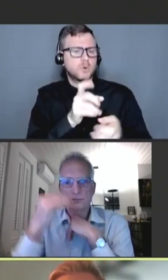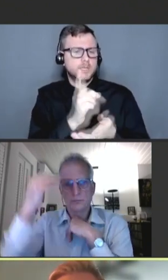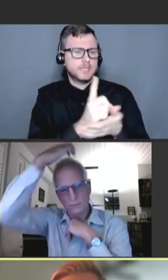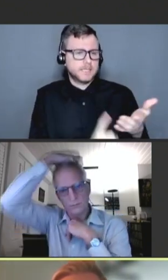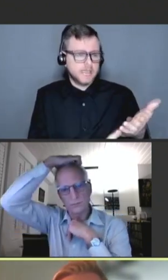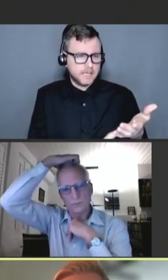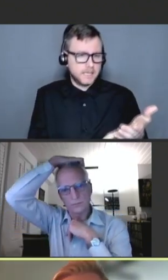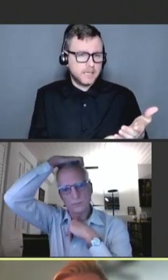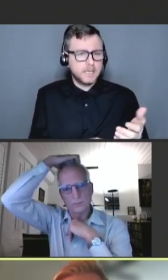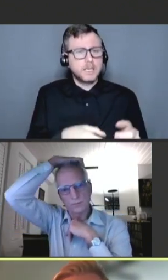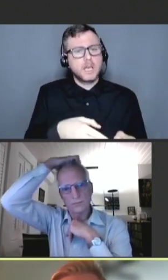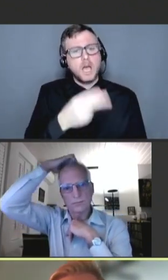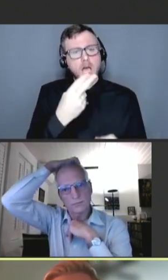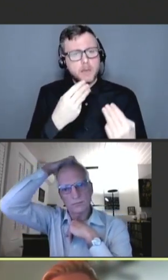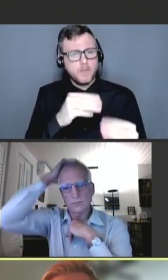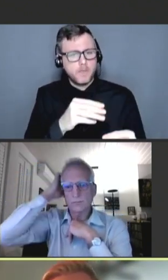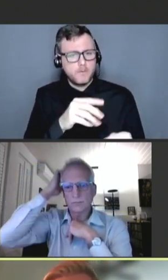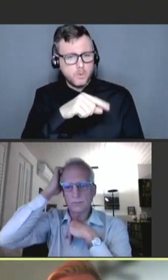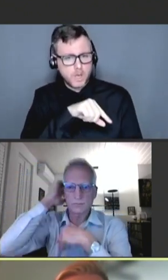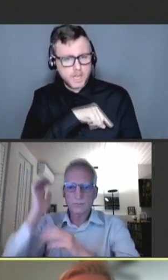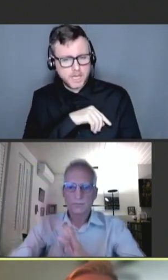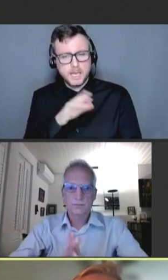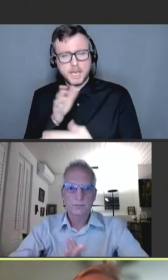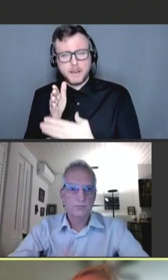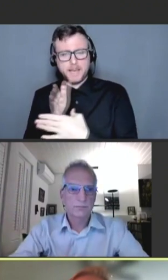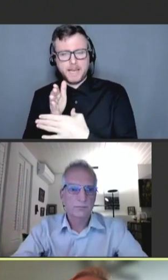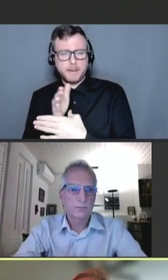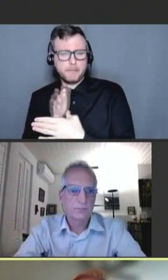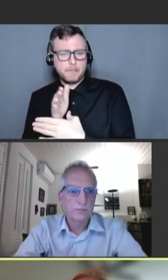be high methodologic quality -- one, medium methodologic quality. Next slide, please.